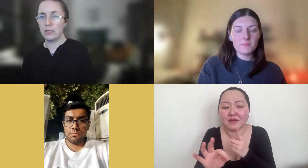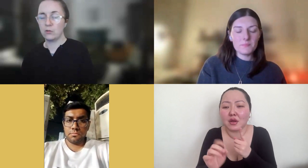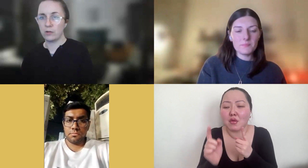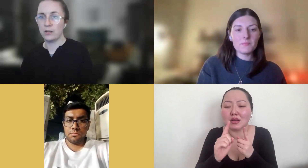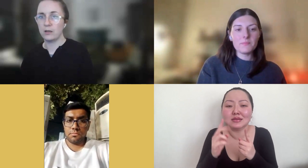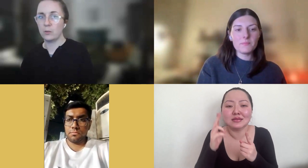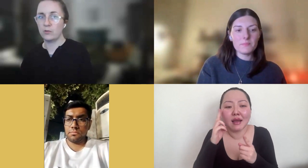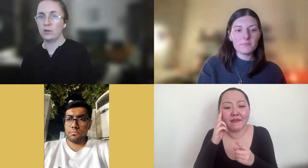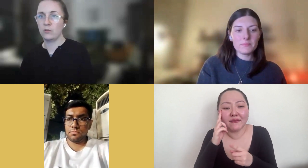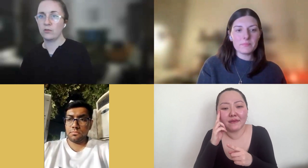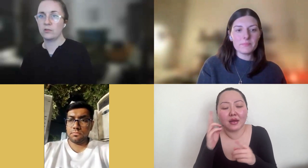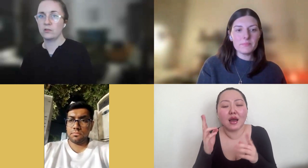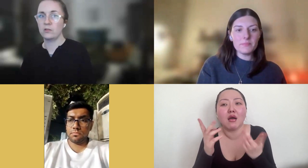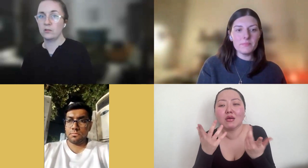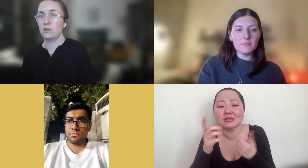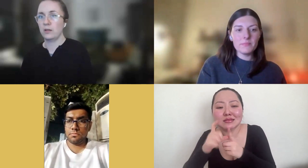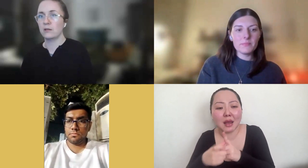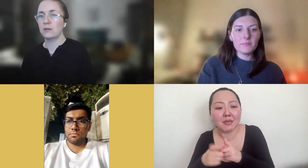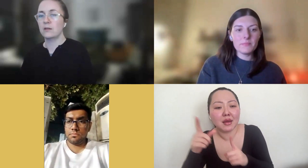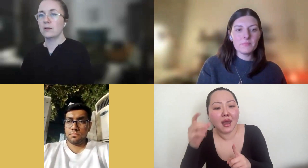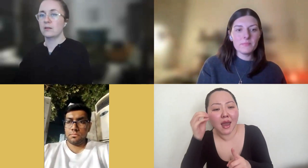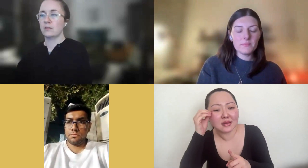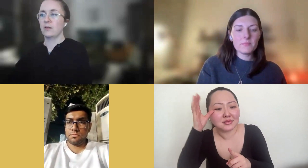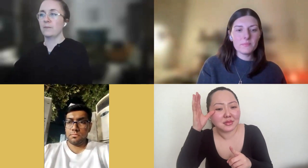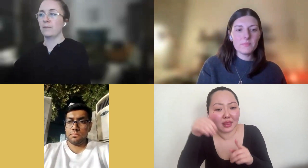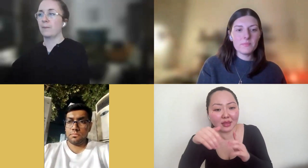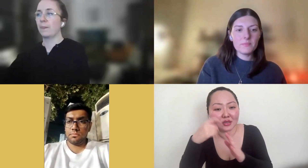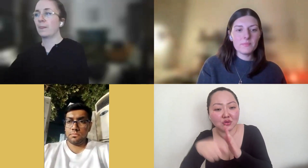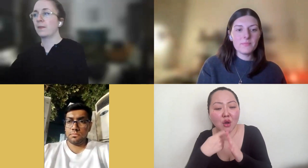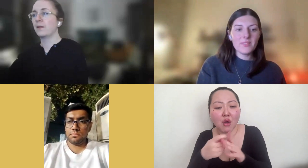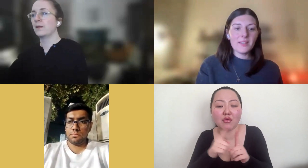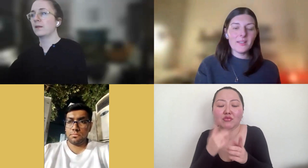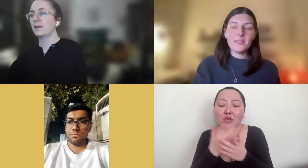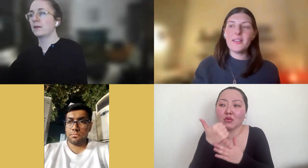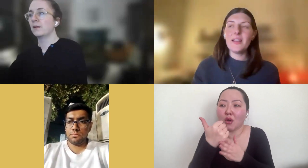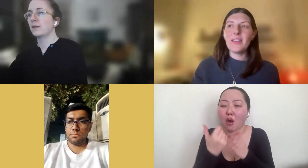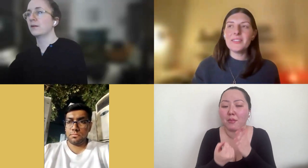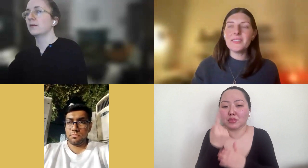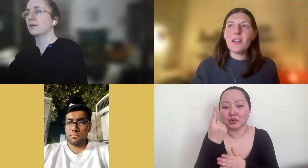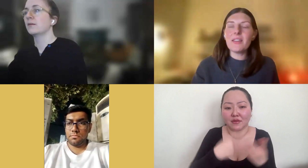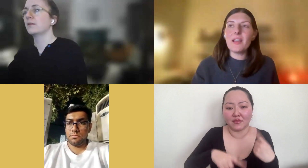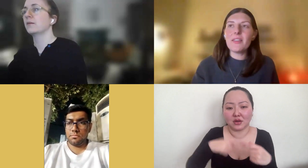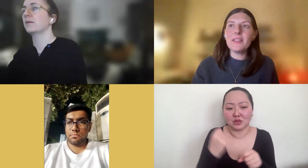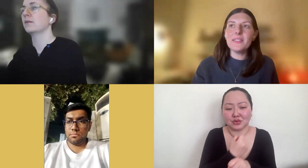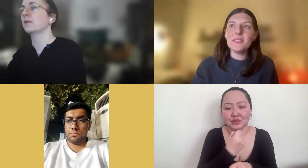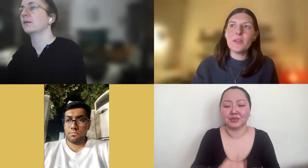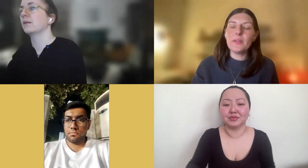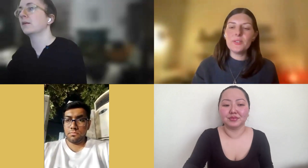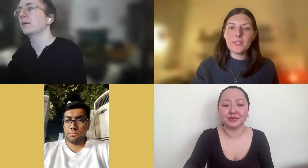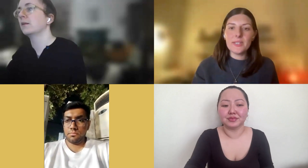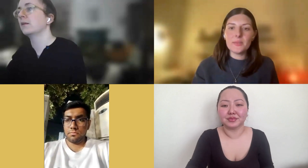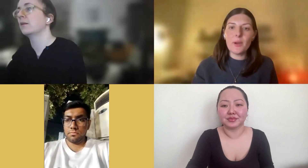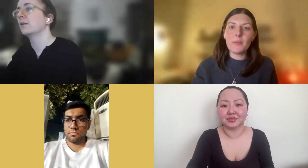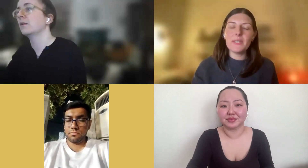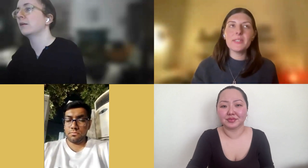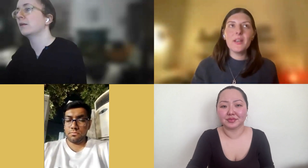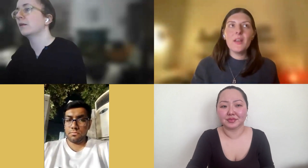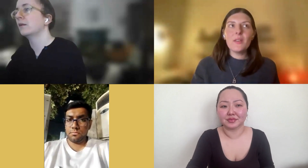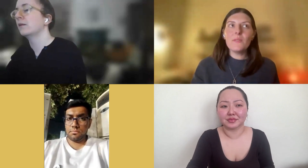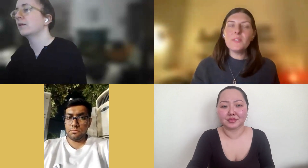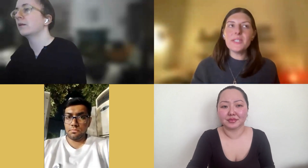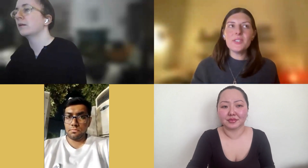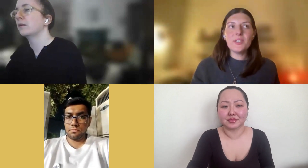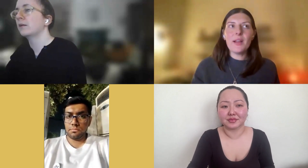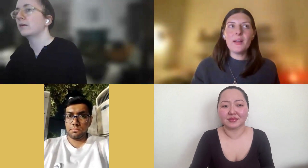a really great opportunity for us to do that. I think this is so interesting. The conversation